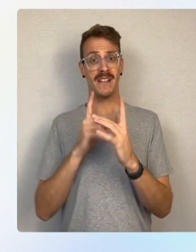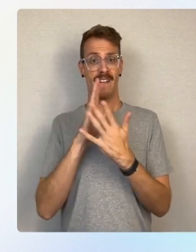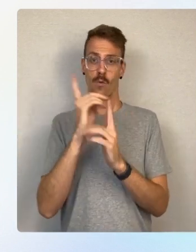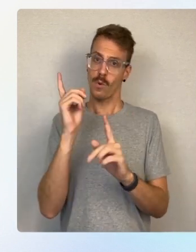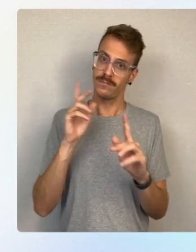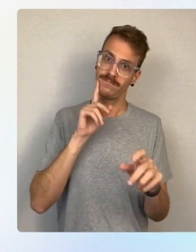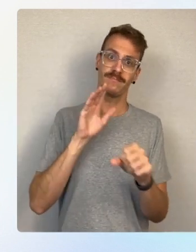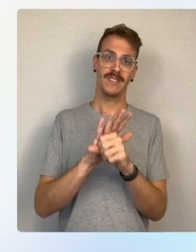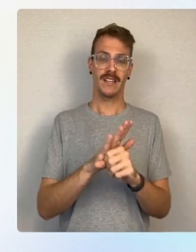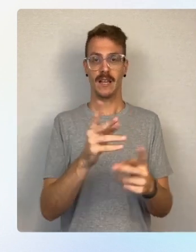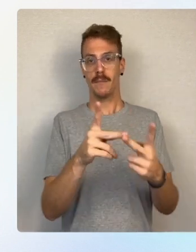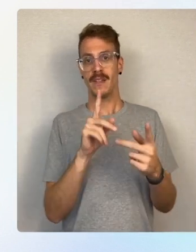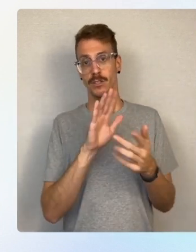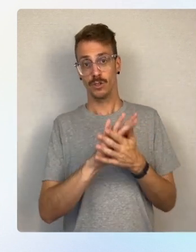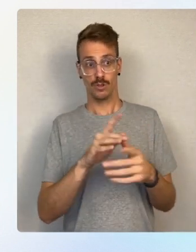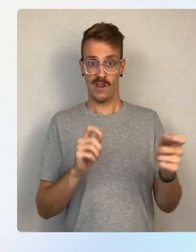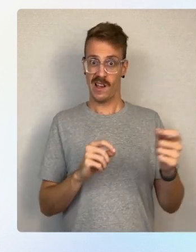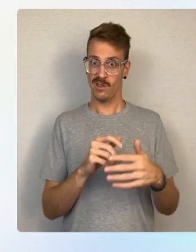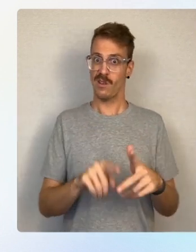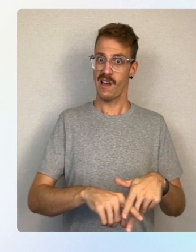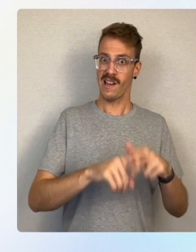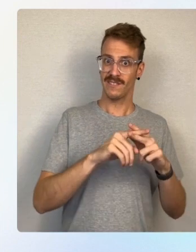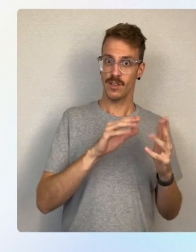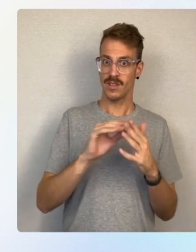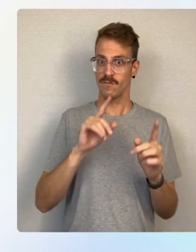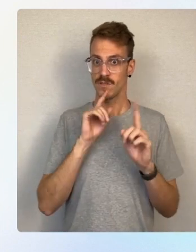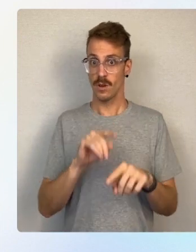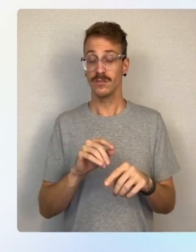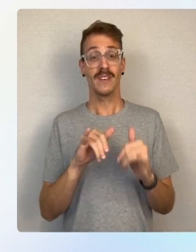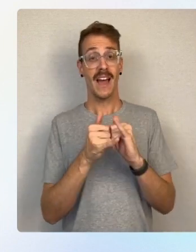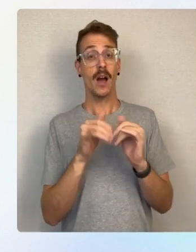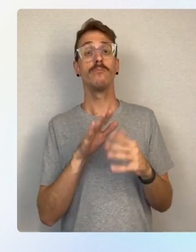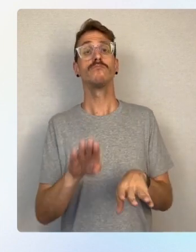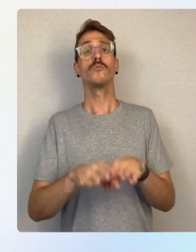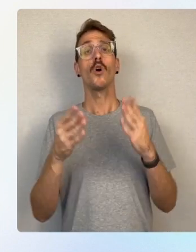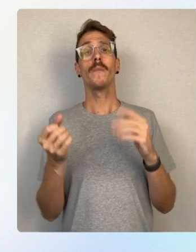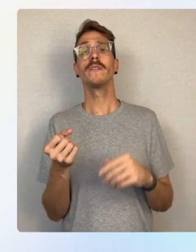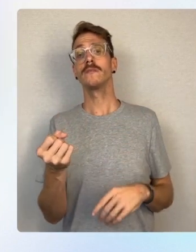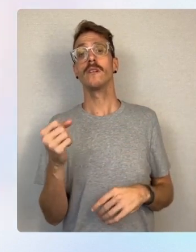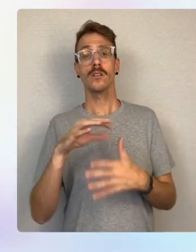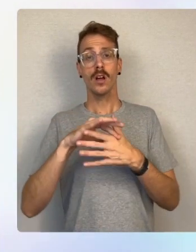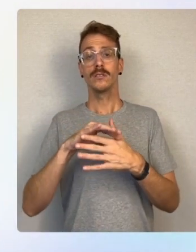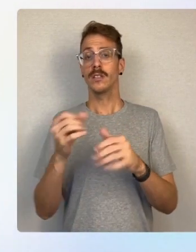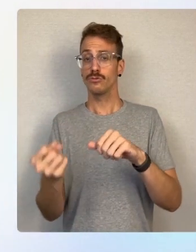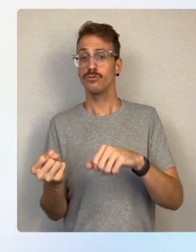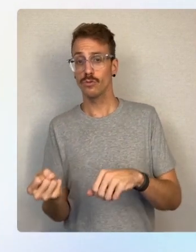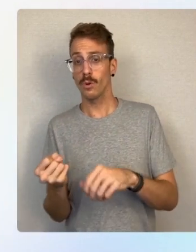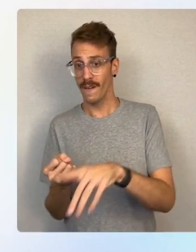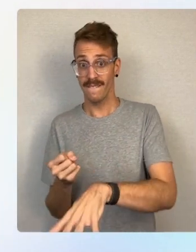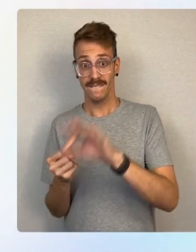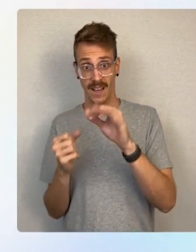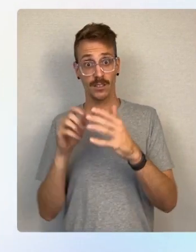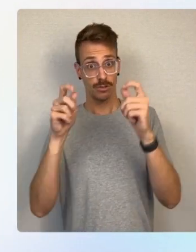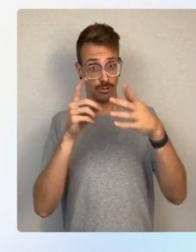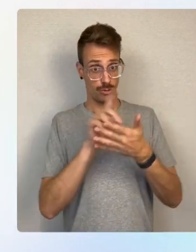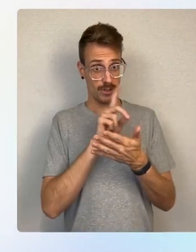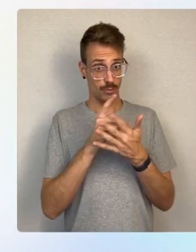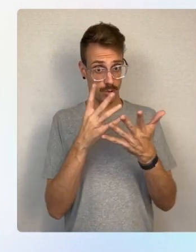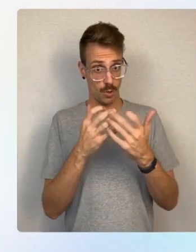so I have a dedicated place to handle activations and responses. To do this, first open the content drawer and find the directory you want to put your blueprint in,